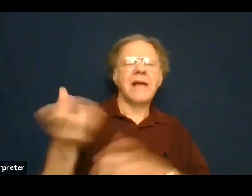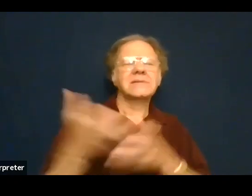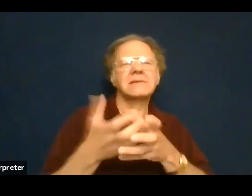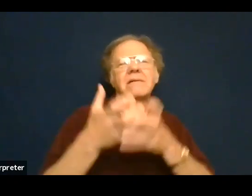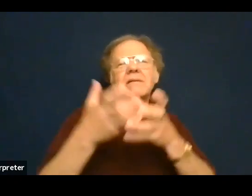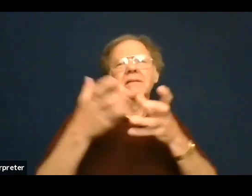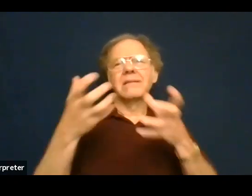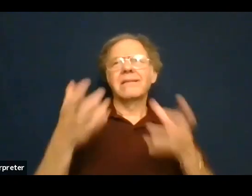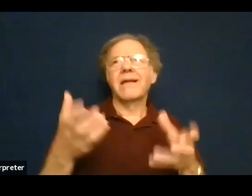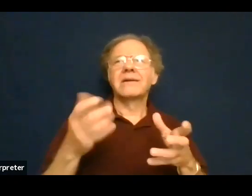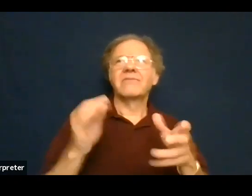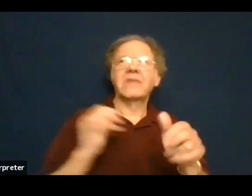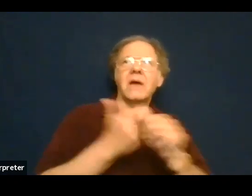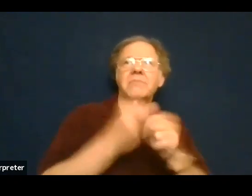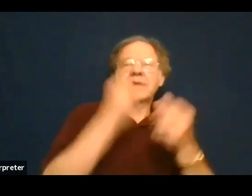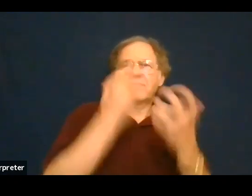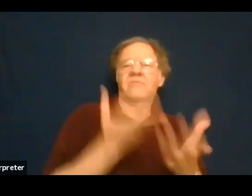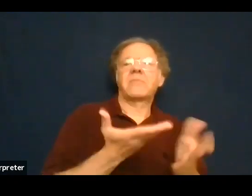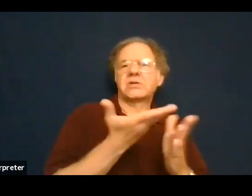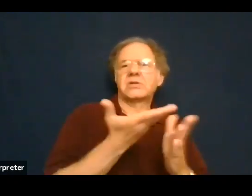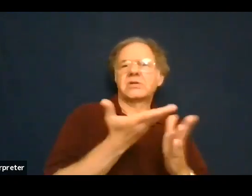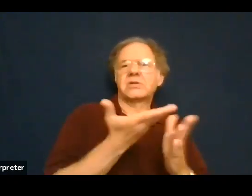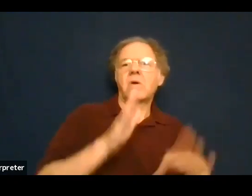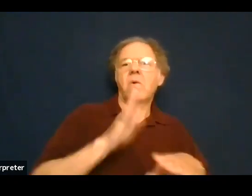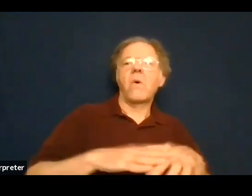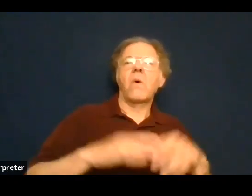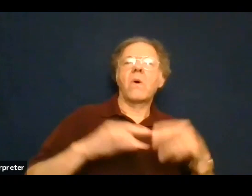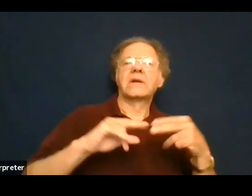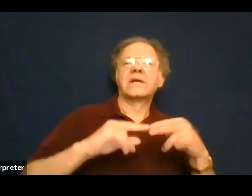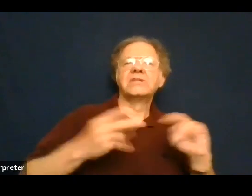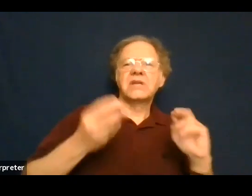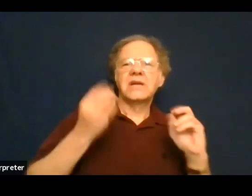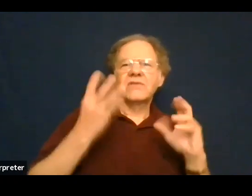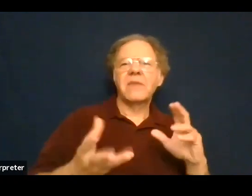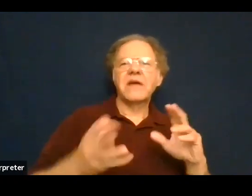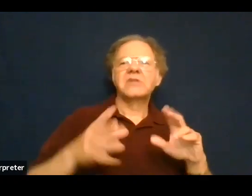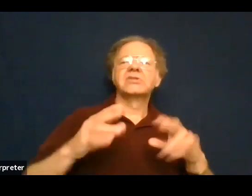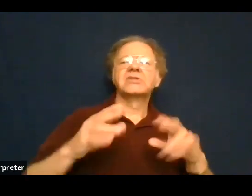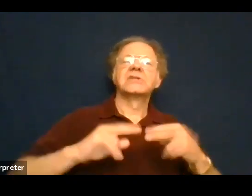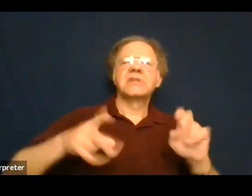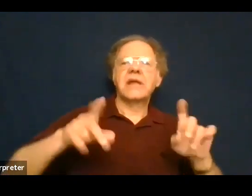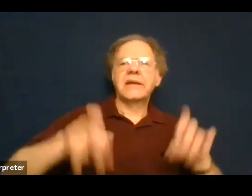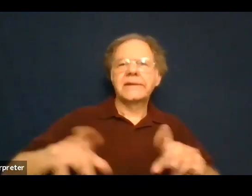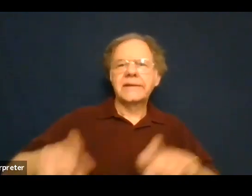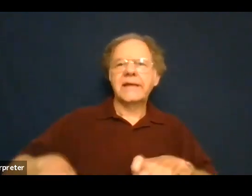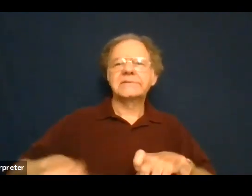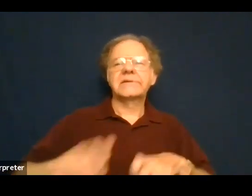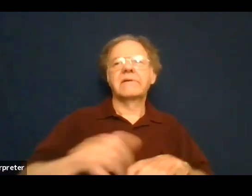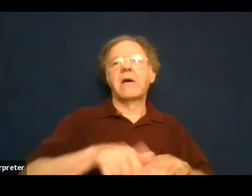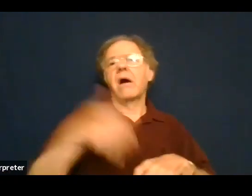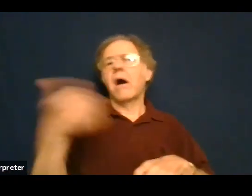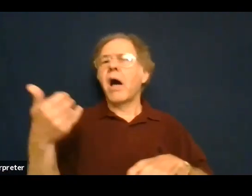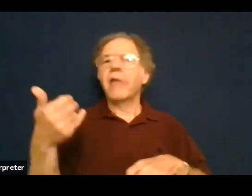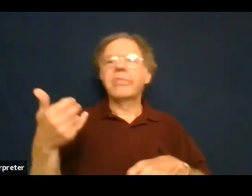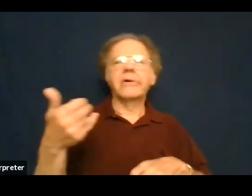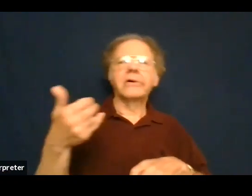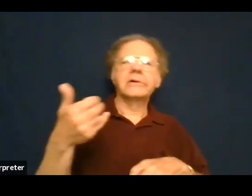information on genetics, genetic testing, other disorders that look like Usher syndrome,